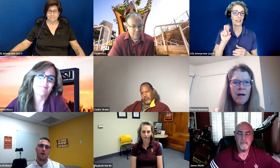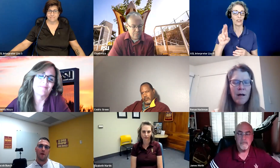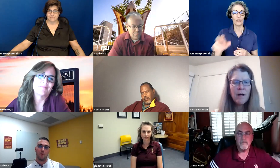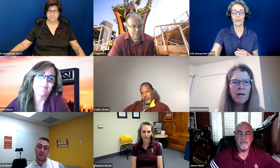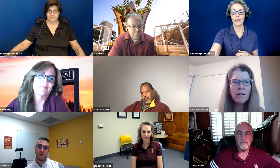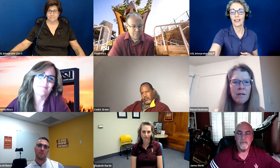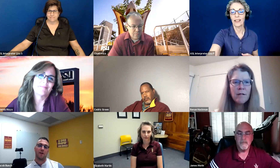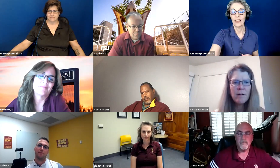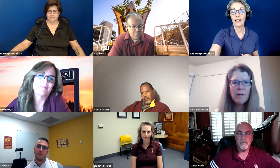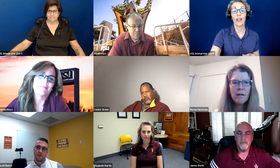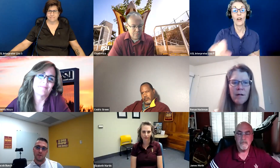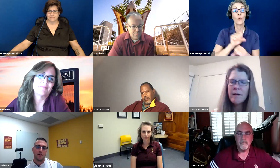I'm going into my fifth year.